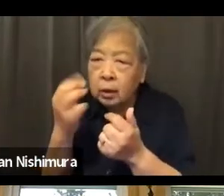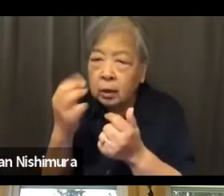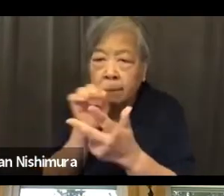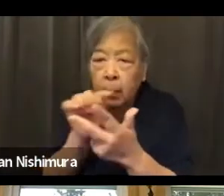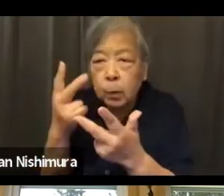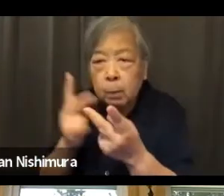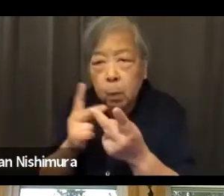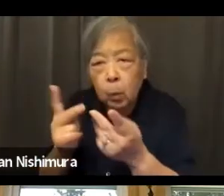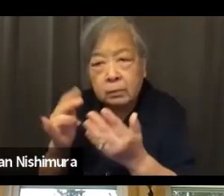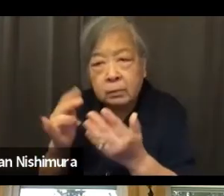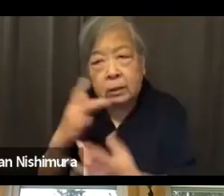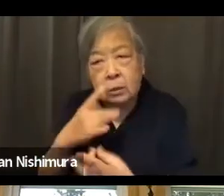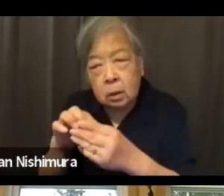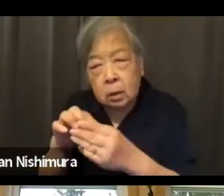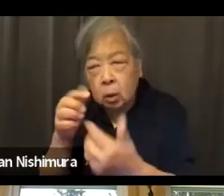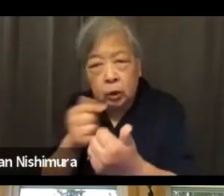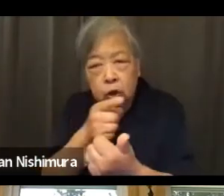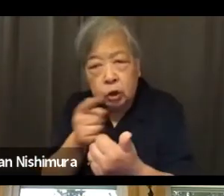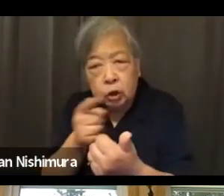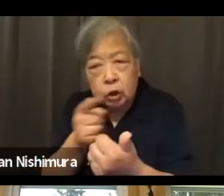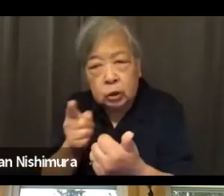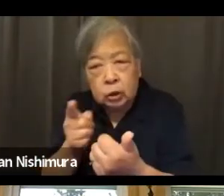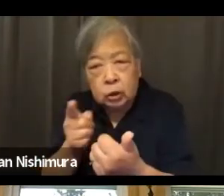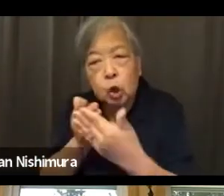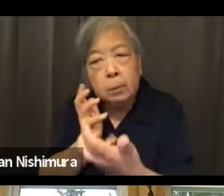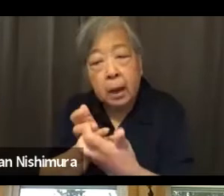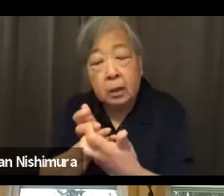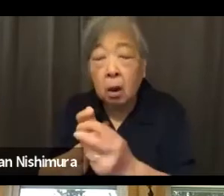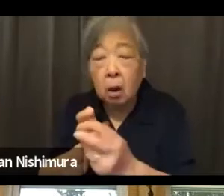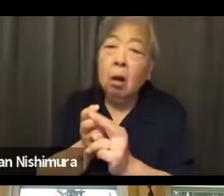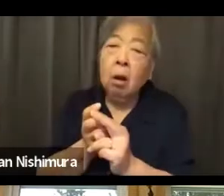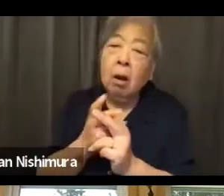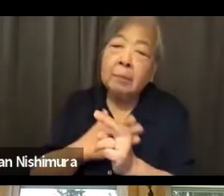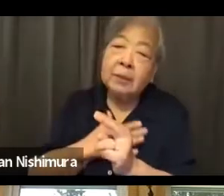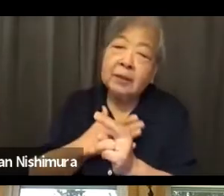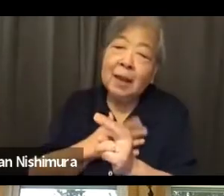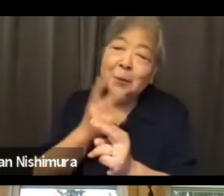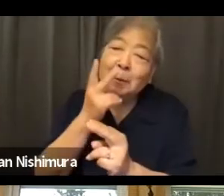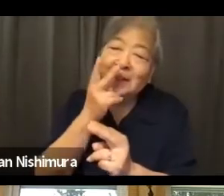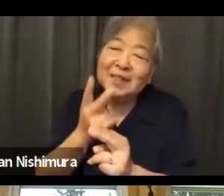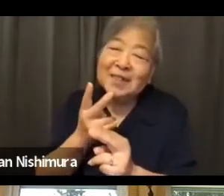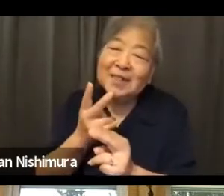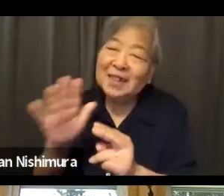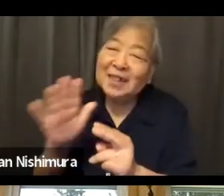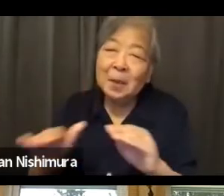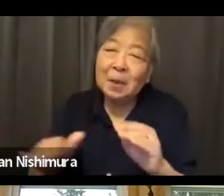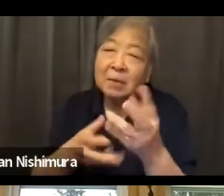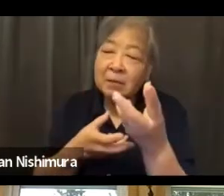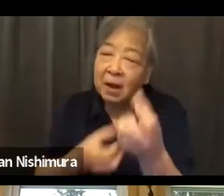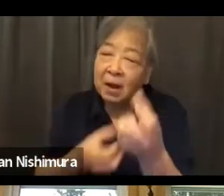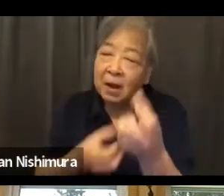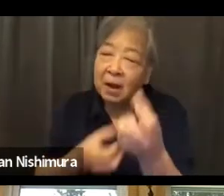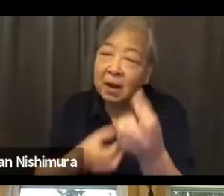be a good match, and I'm so delighted to see that level of confidence, and we have worked